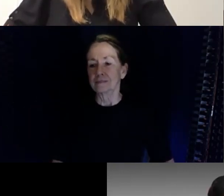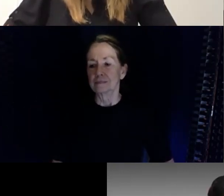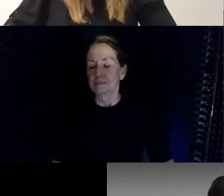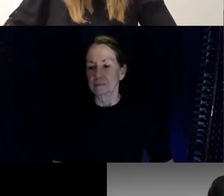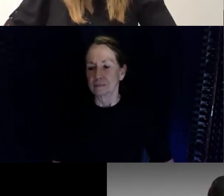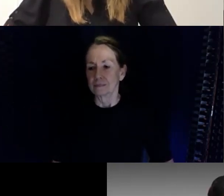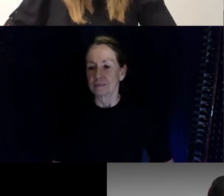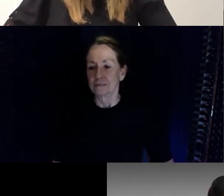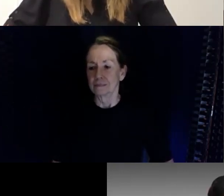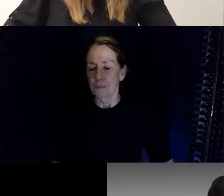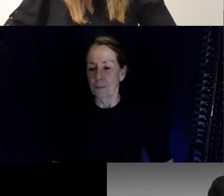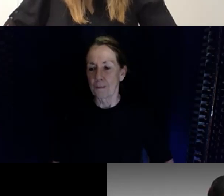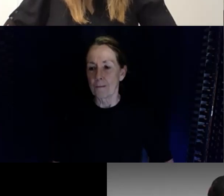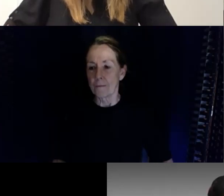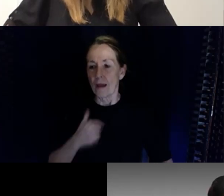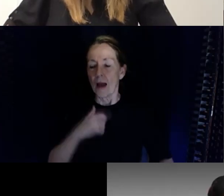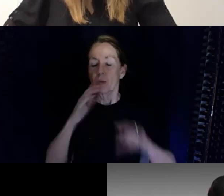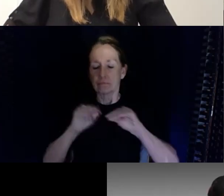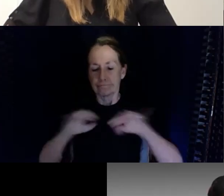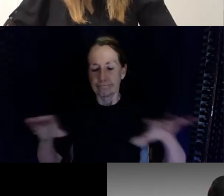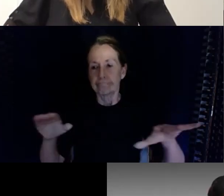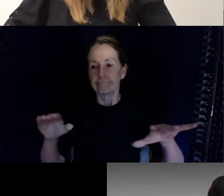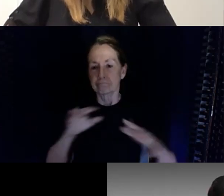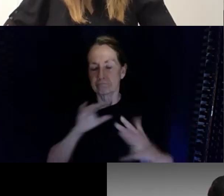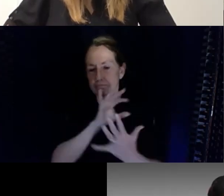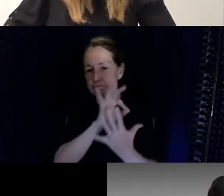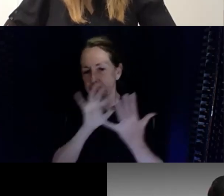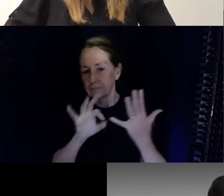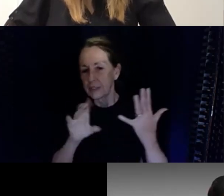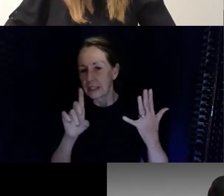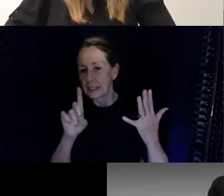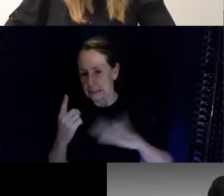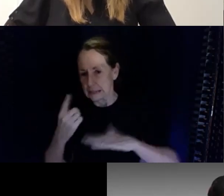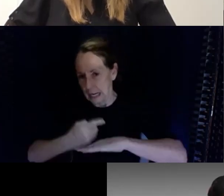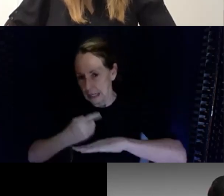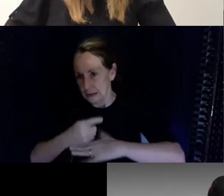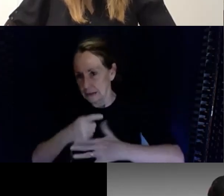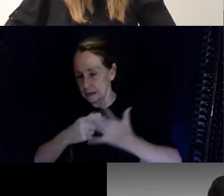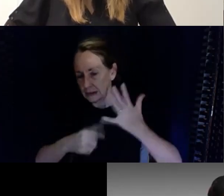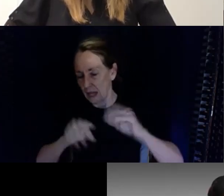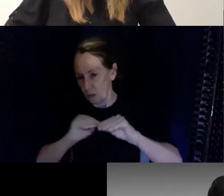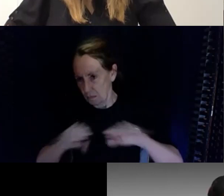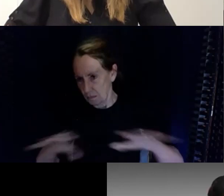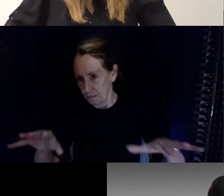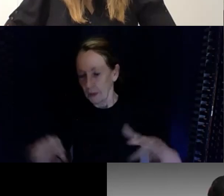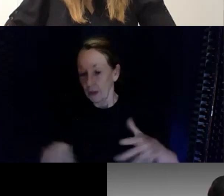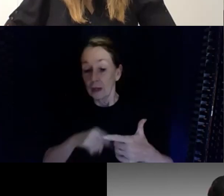I KNOW IT'S BEEN A MONTH SINCE THE LAST MEETING, BUT IT'S BEEN A PRETTY BUSY MONTH. AT LEAST ON MY END. I COULDN'T DO IT SOONER. SOONER. I APOLOGIZE FOR THAT.